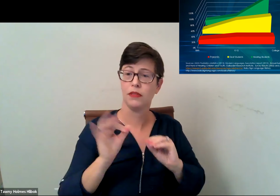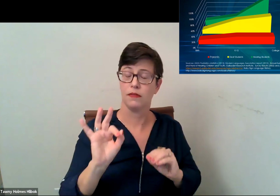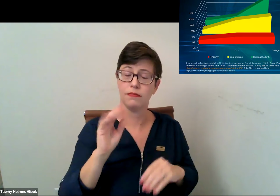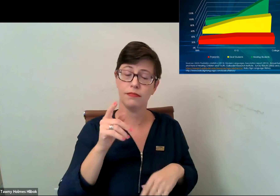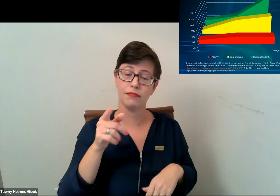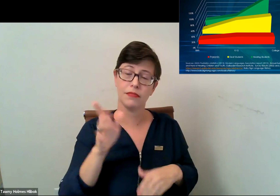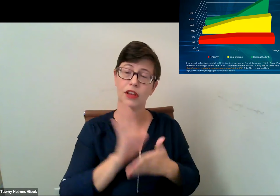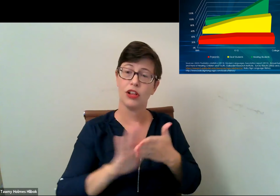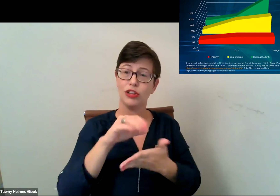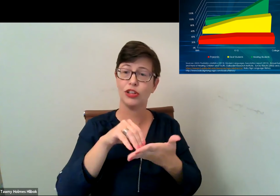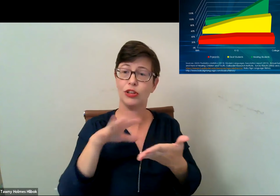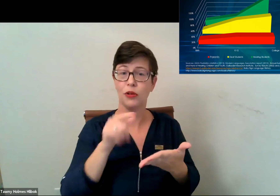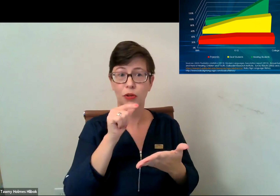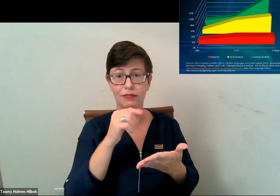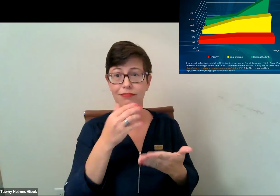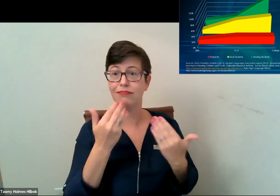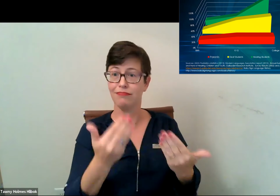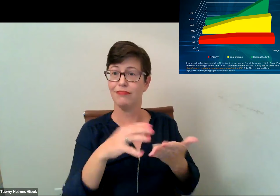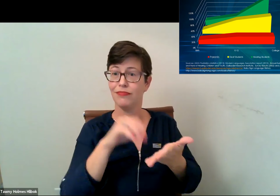You can see that the number of college students